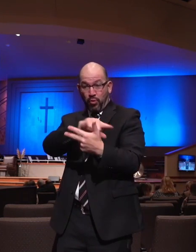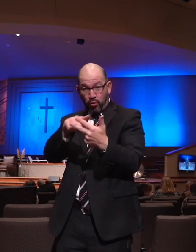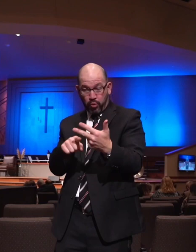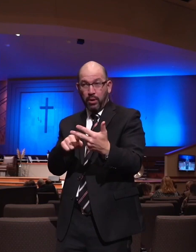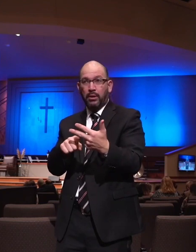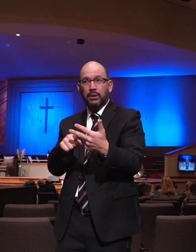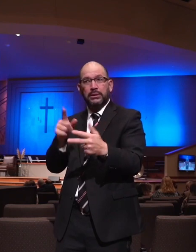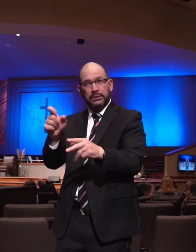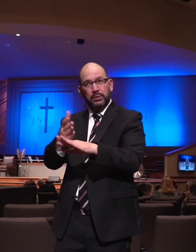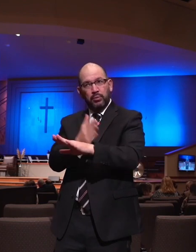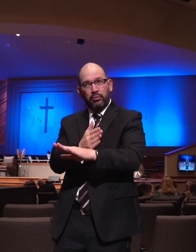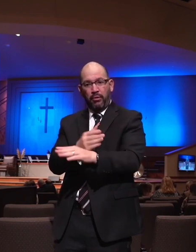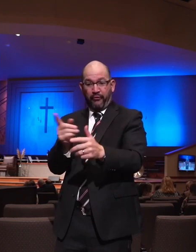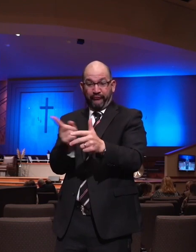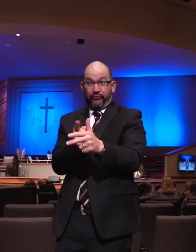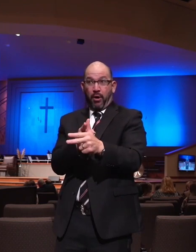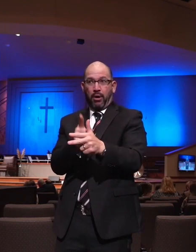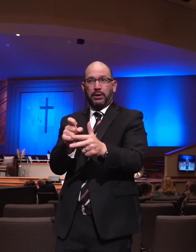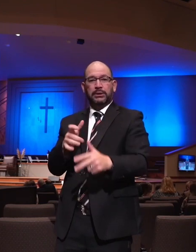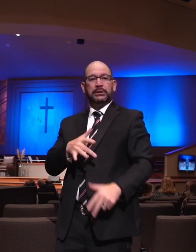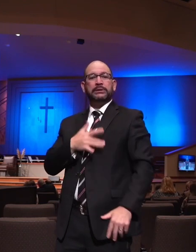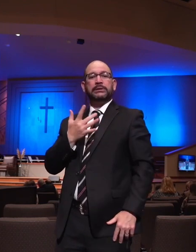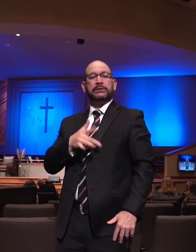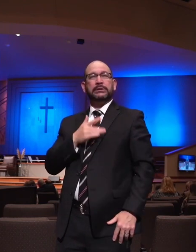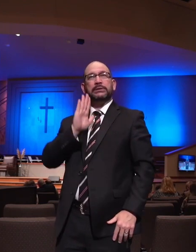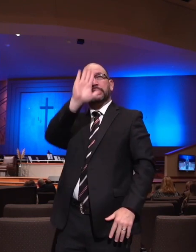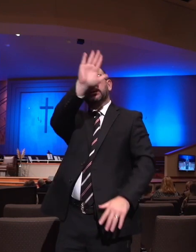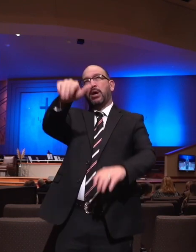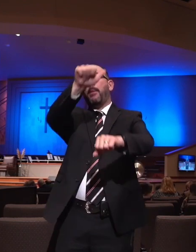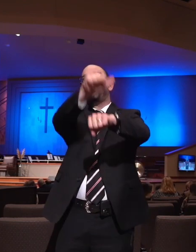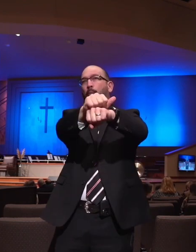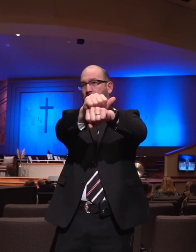got to be sensitive to these divine appointments you've got to be sensitive